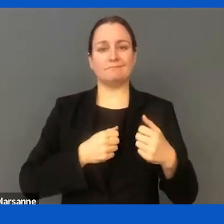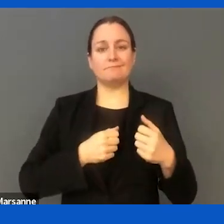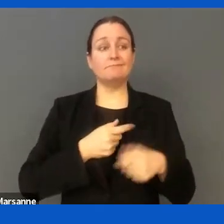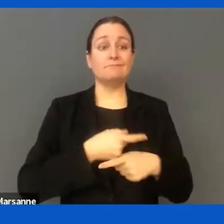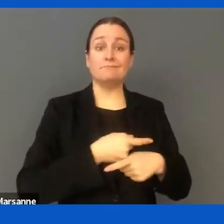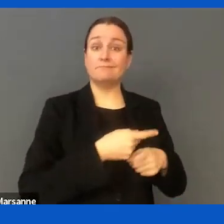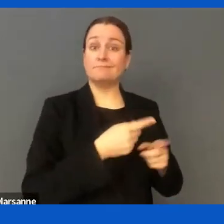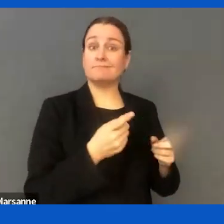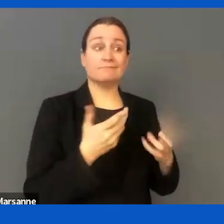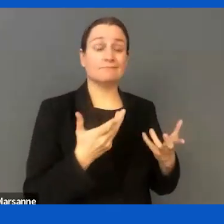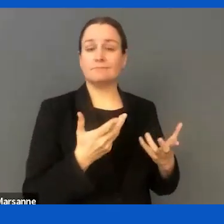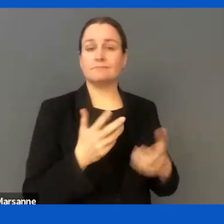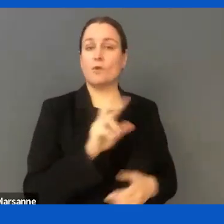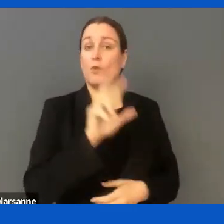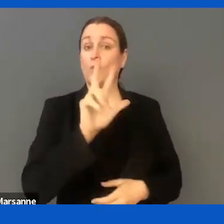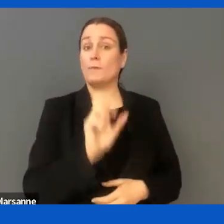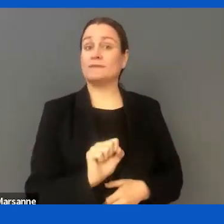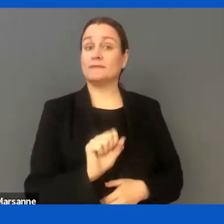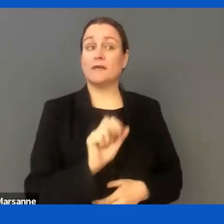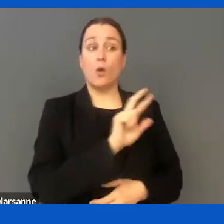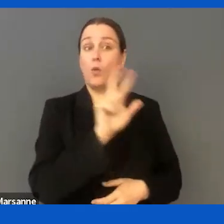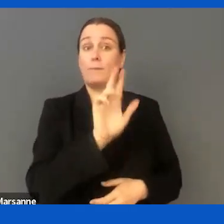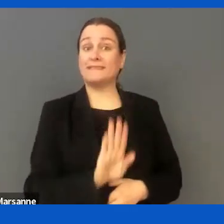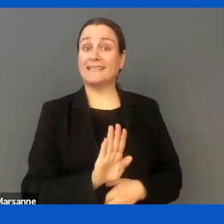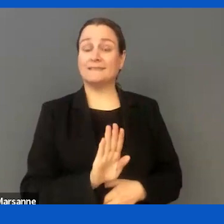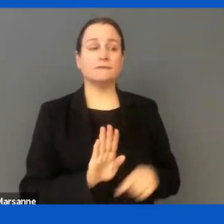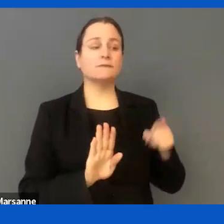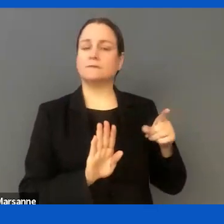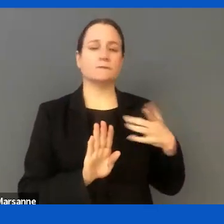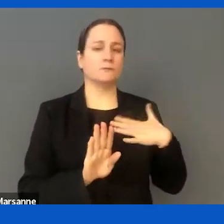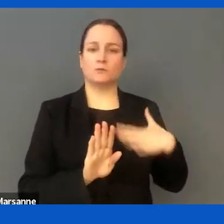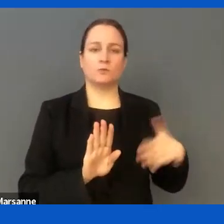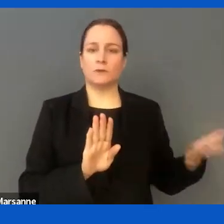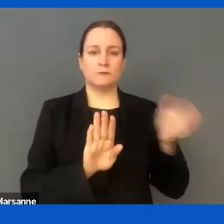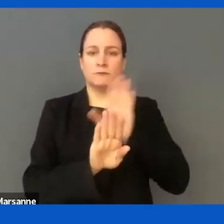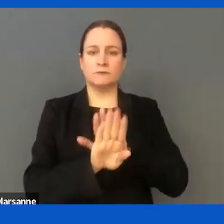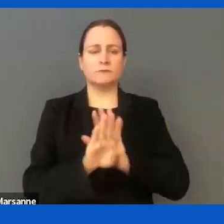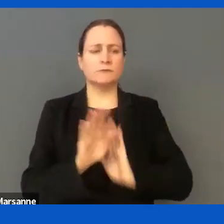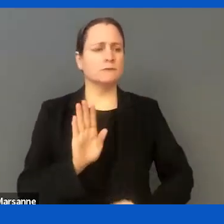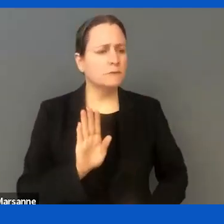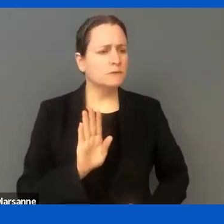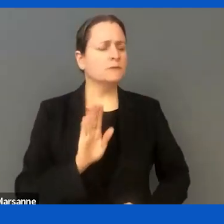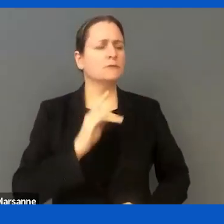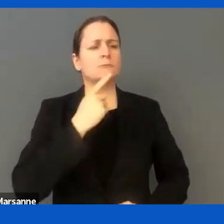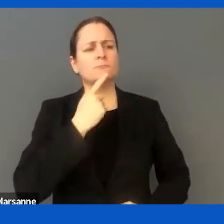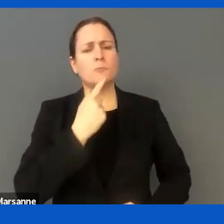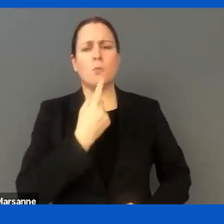because they don't think it is the right strategy. One was interested so we about user testing